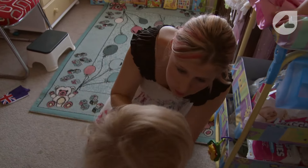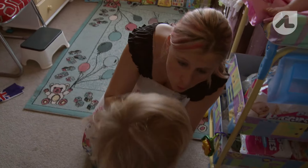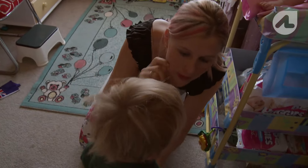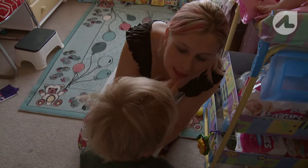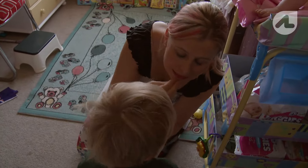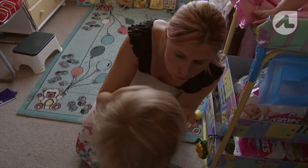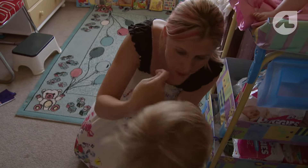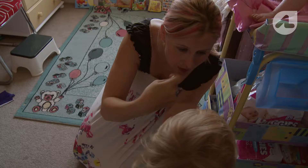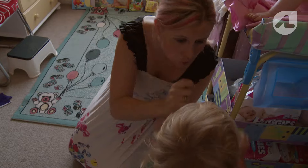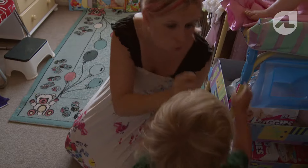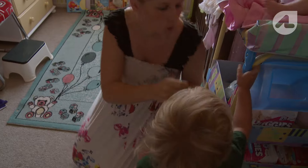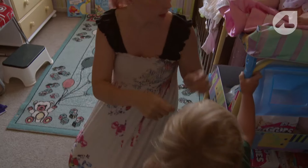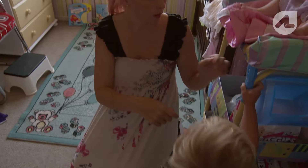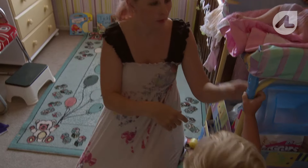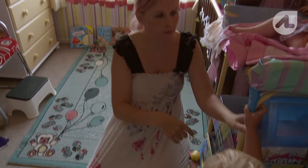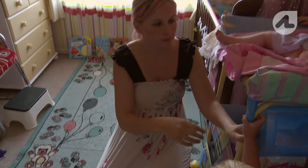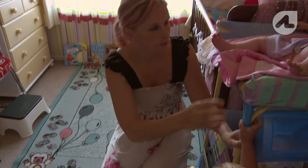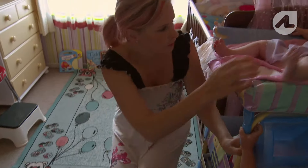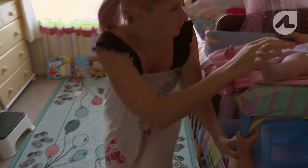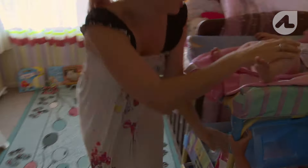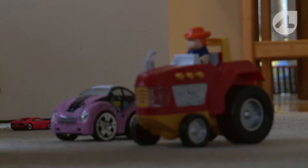Come on, where do you have breakfast? We're leaving soon.